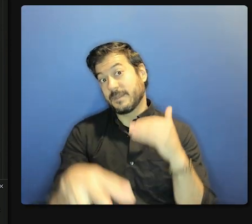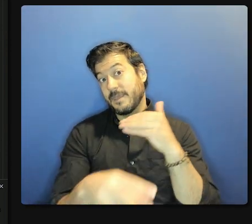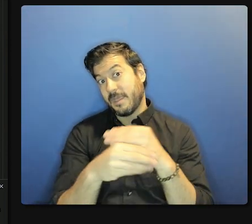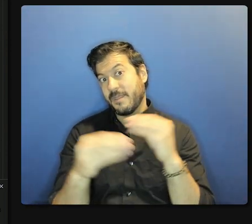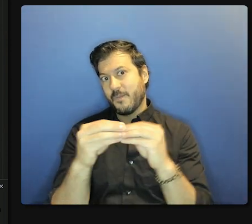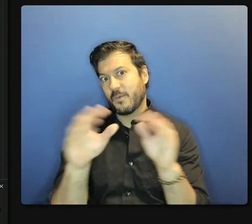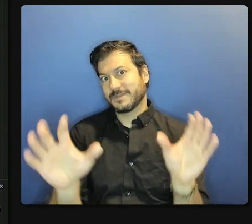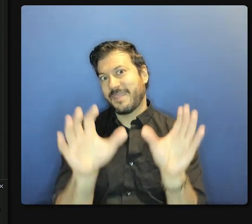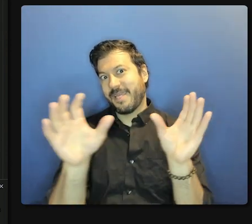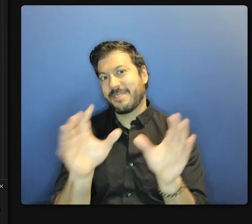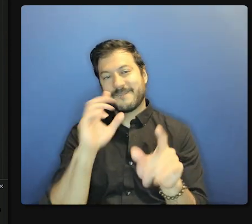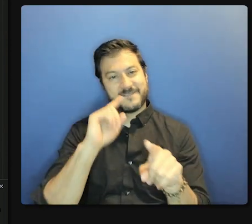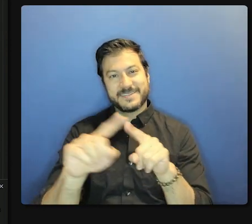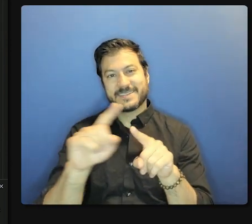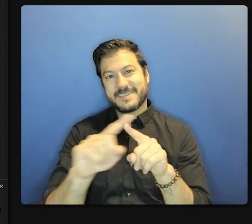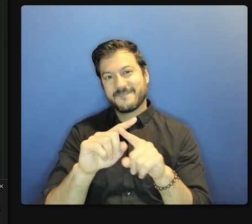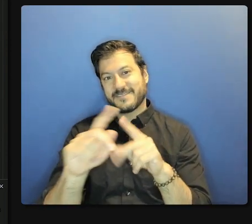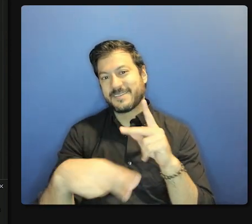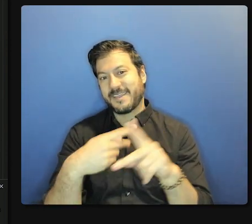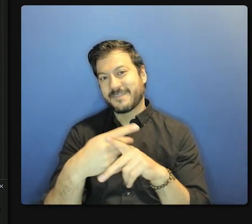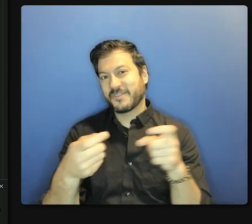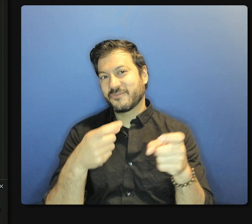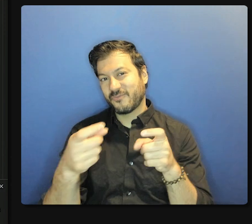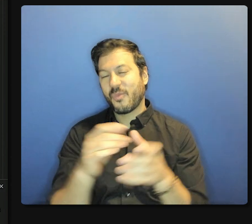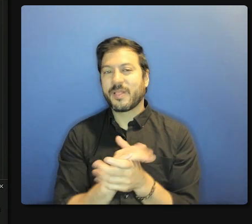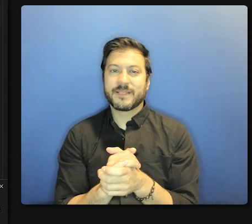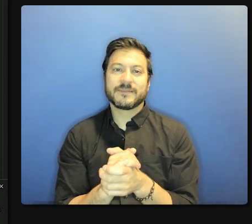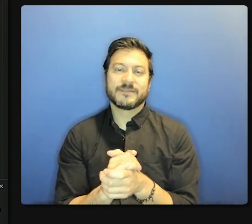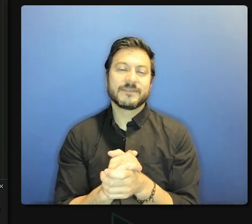You can add additional styling for different states of the control.